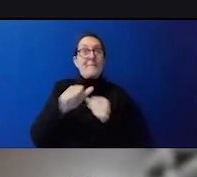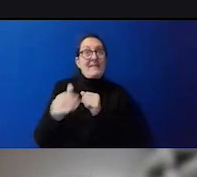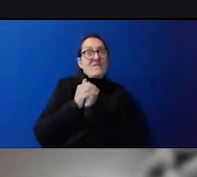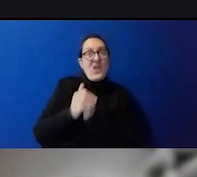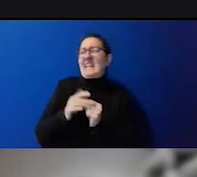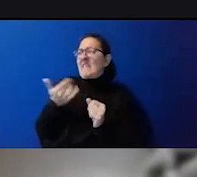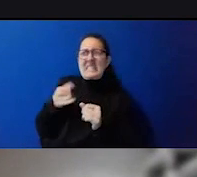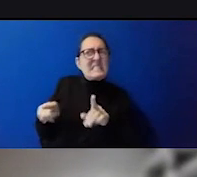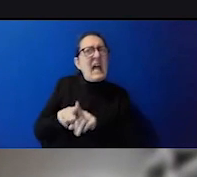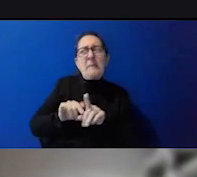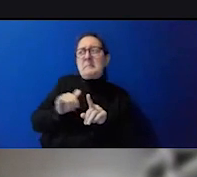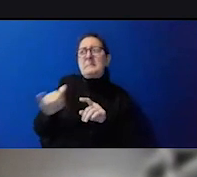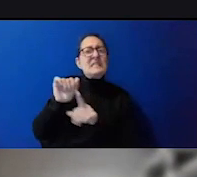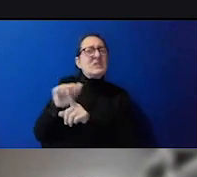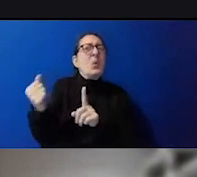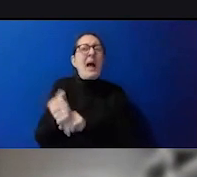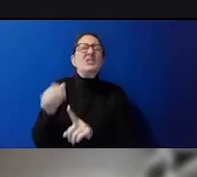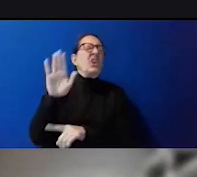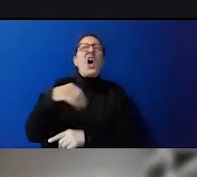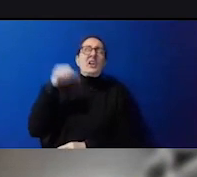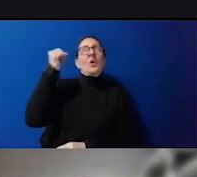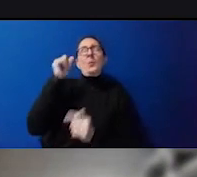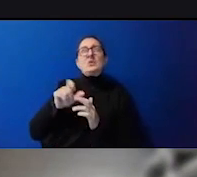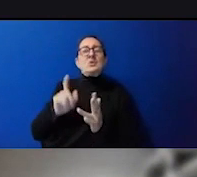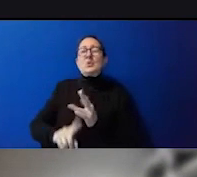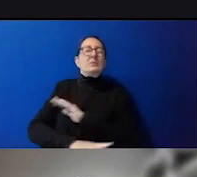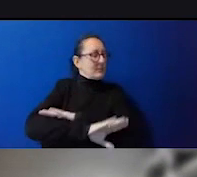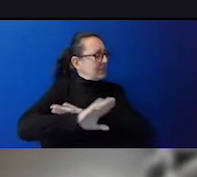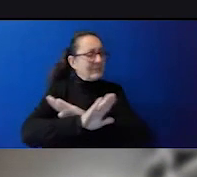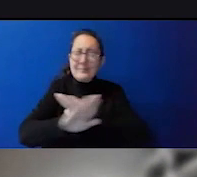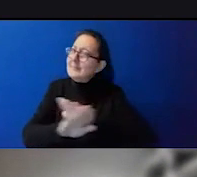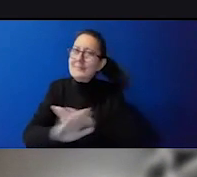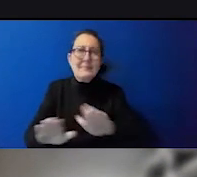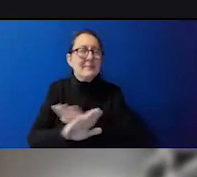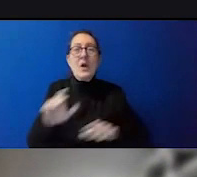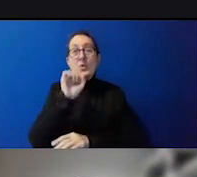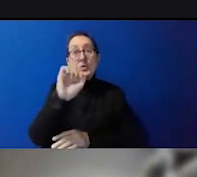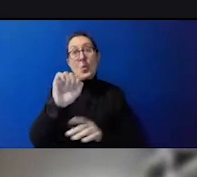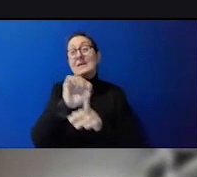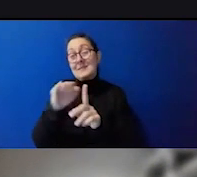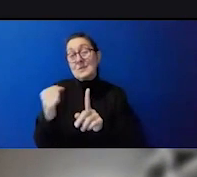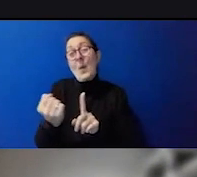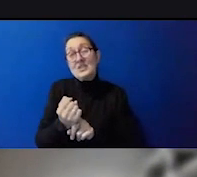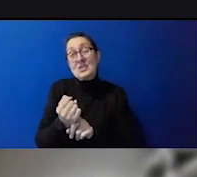situation so you know how it goes it's your situation deserves to get individual advice